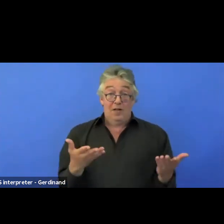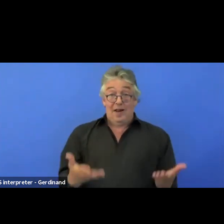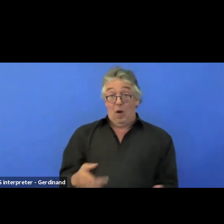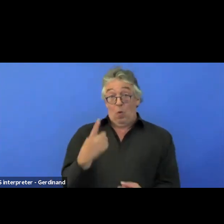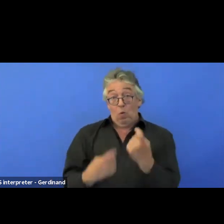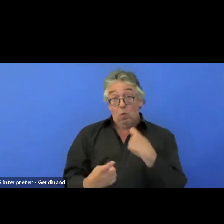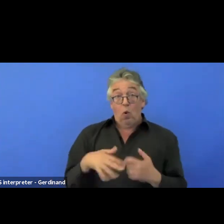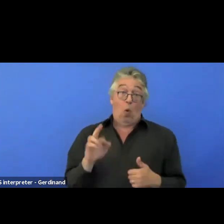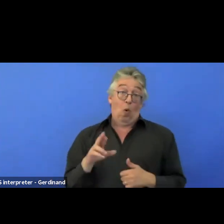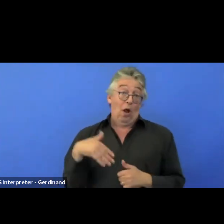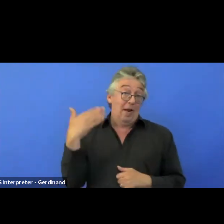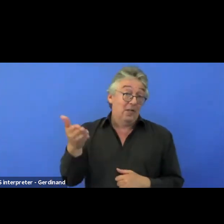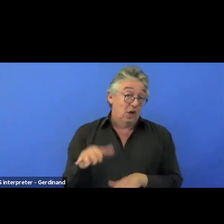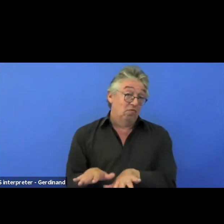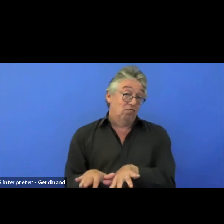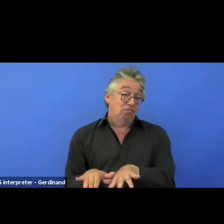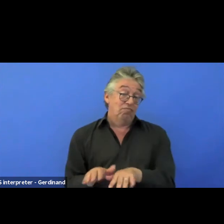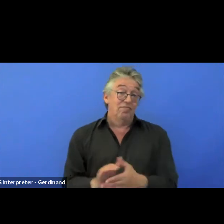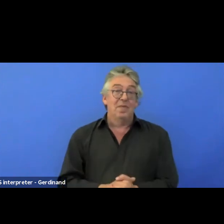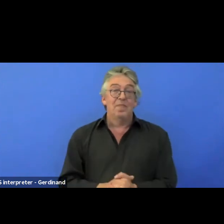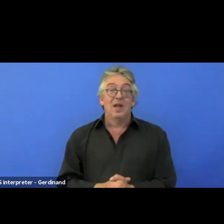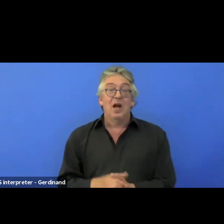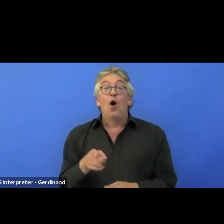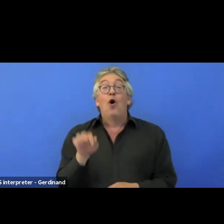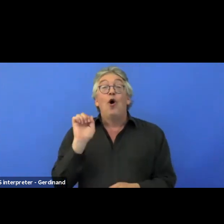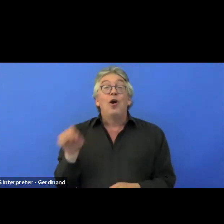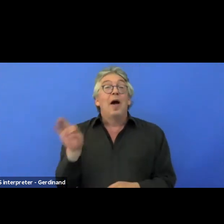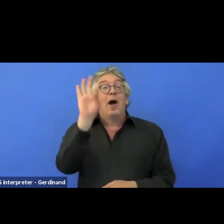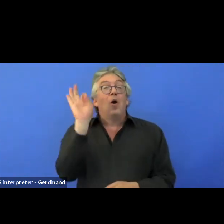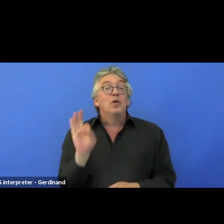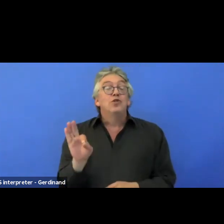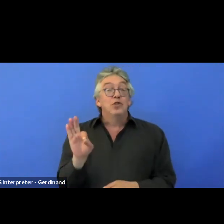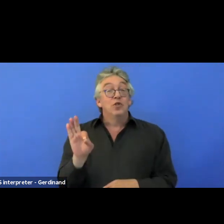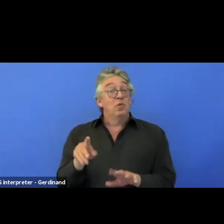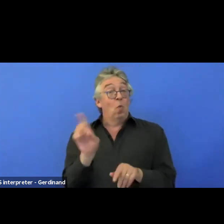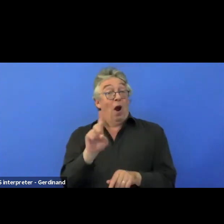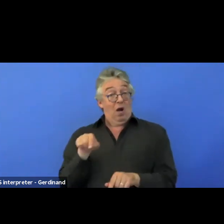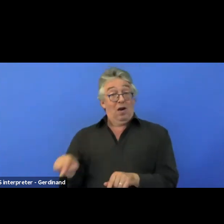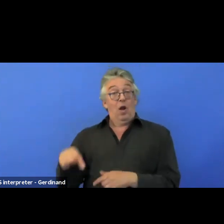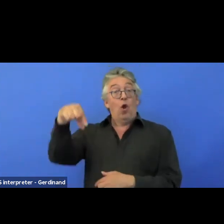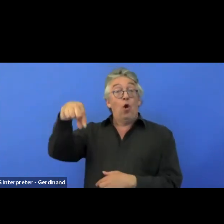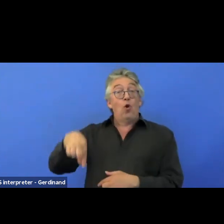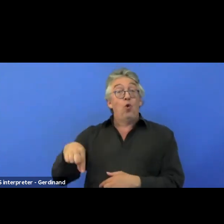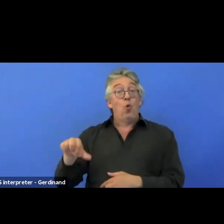As Mher was saying, you can ask your questions in the Q&A. And I have a couple of questions.